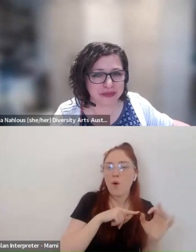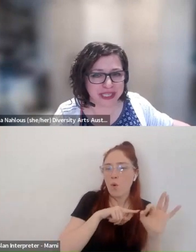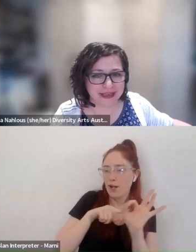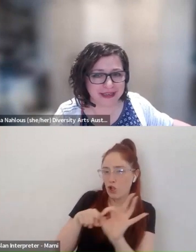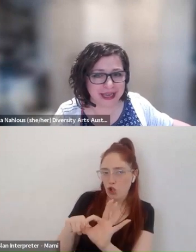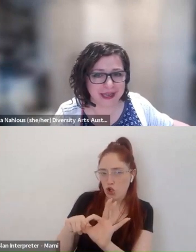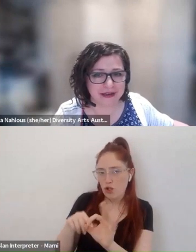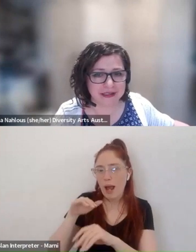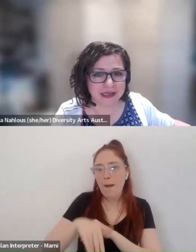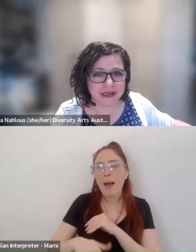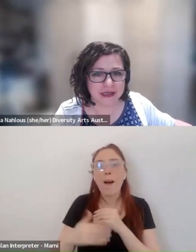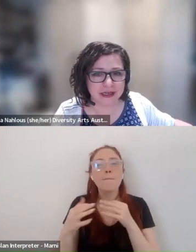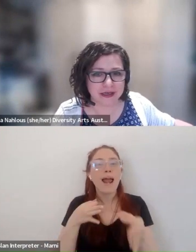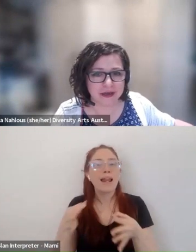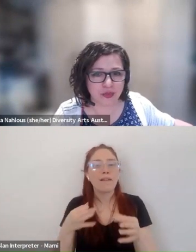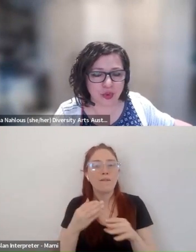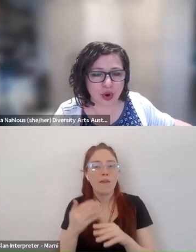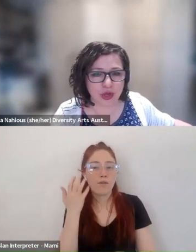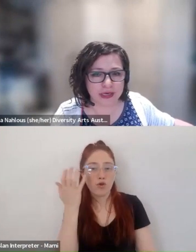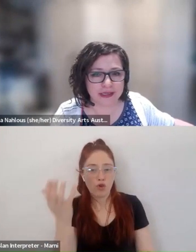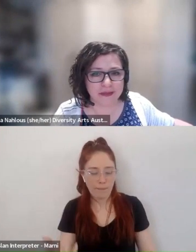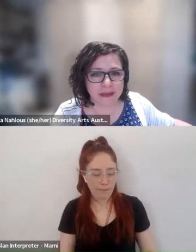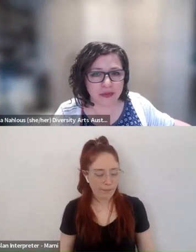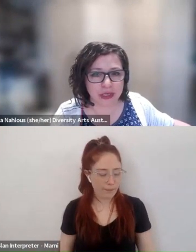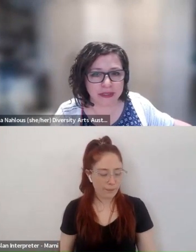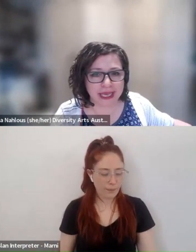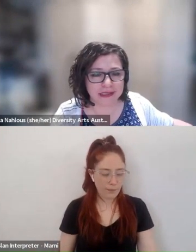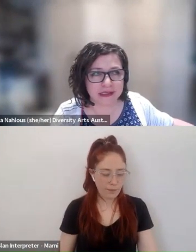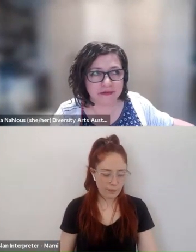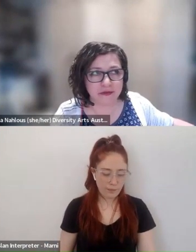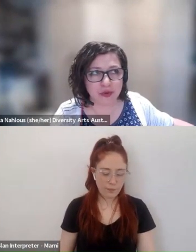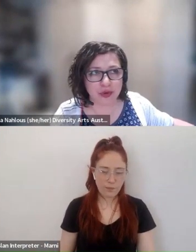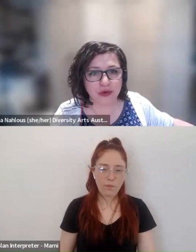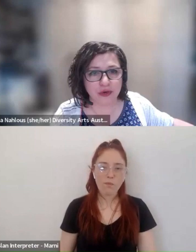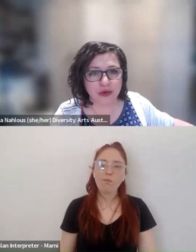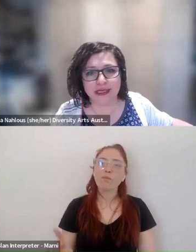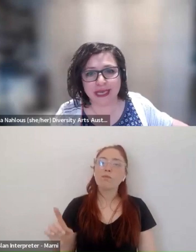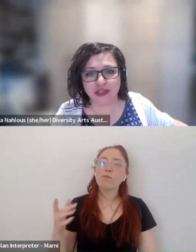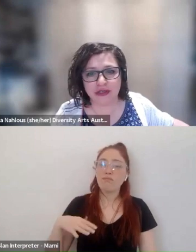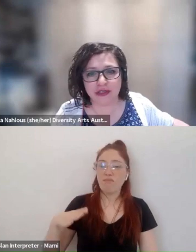planning and what needs to be put in place for an organization